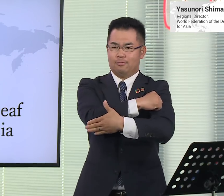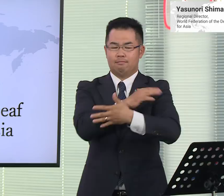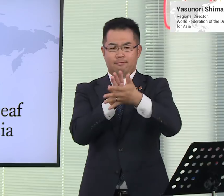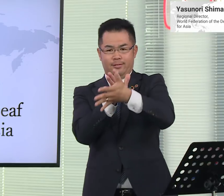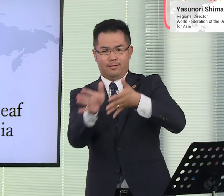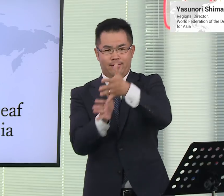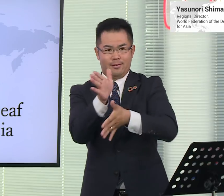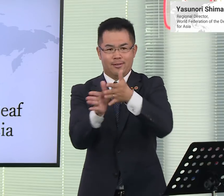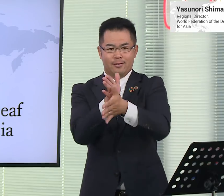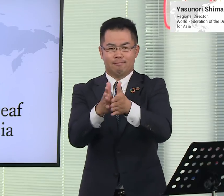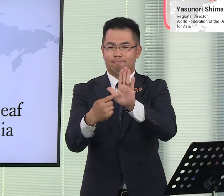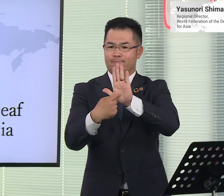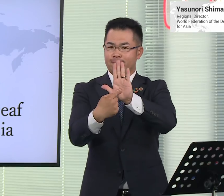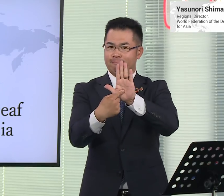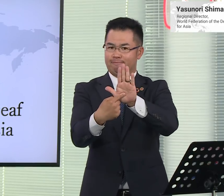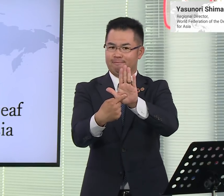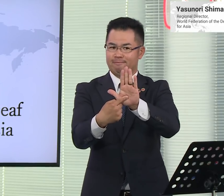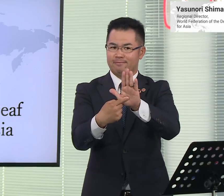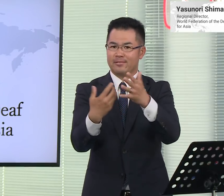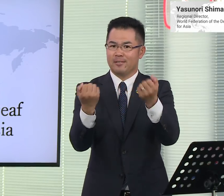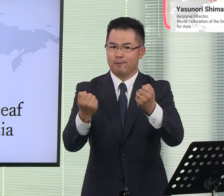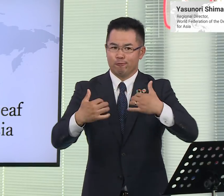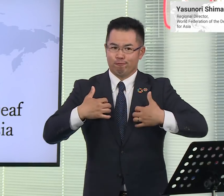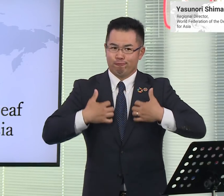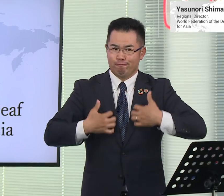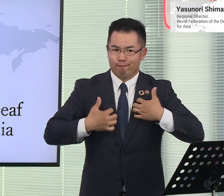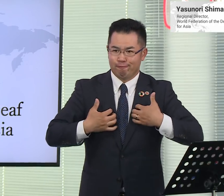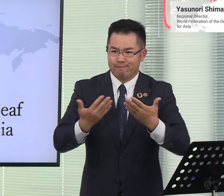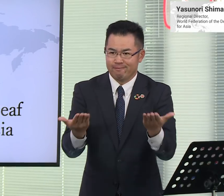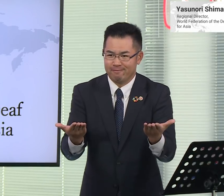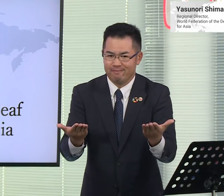just as has they have their own spoken languages. I requested the ambassadors who are